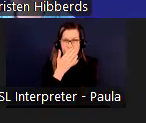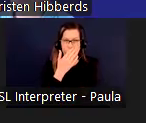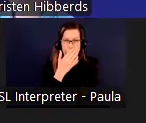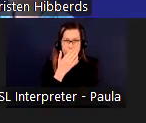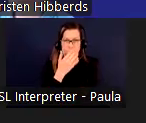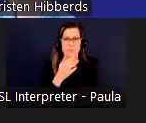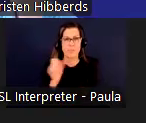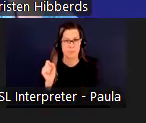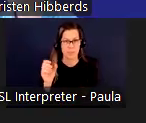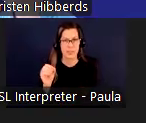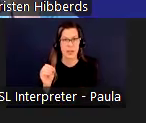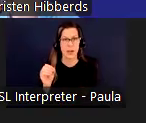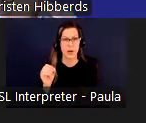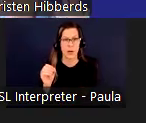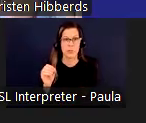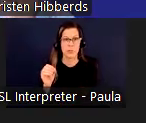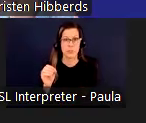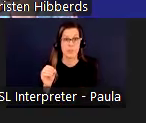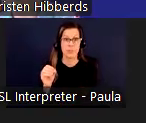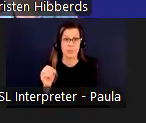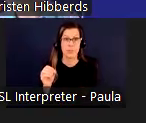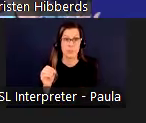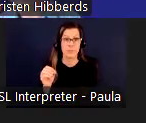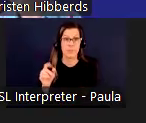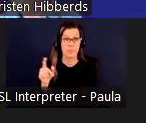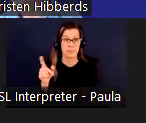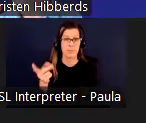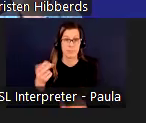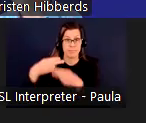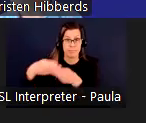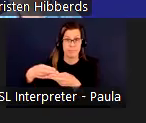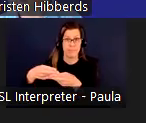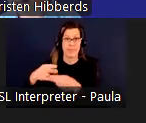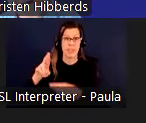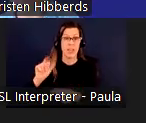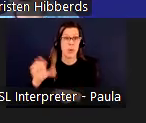So you are, you were identified as a RAC participant for this meeting alone.